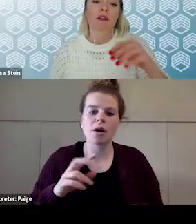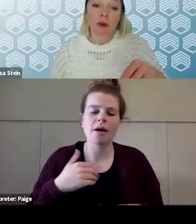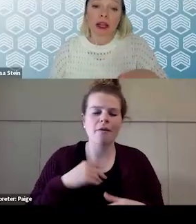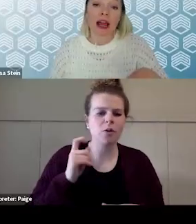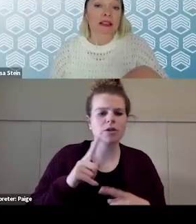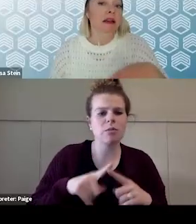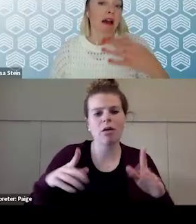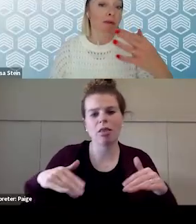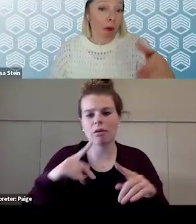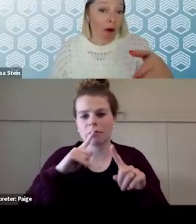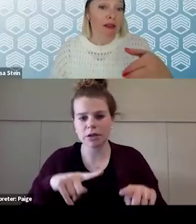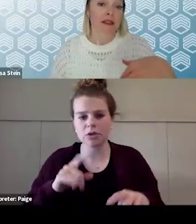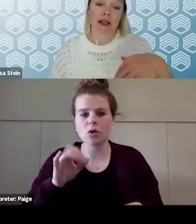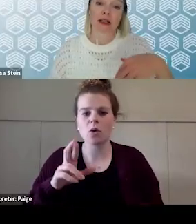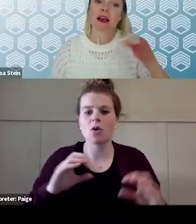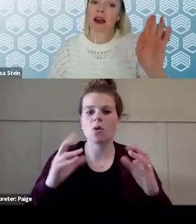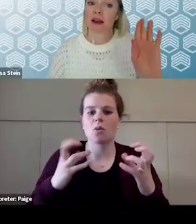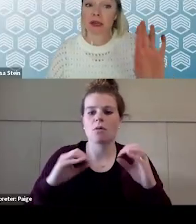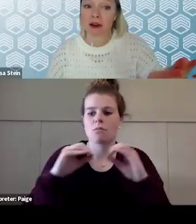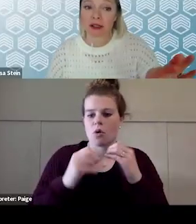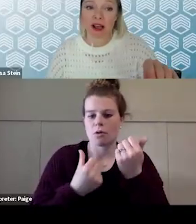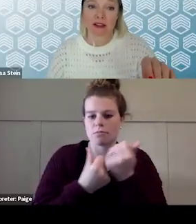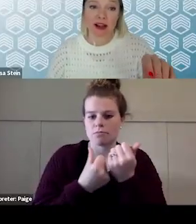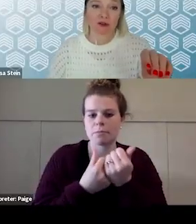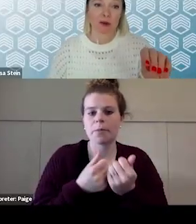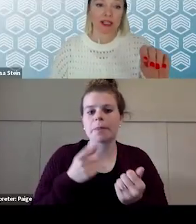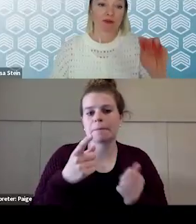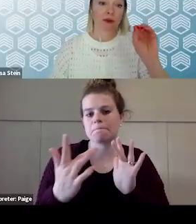or if you would like to have more assistance, here is contact information